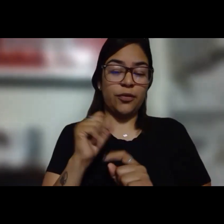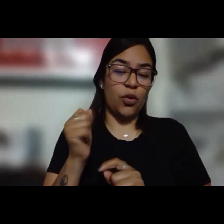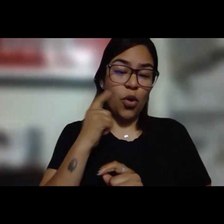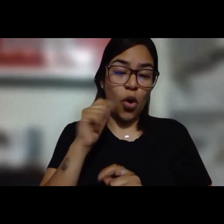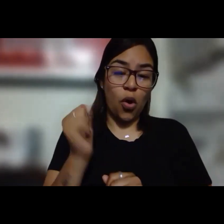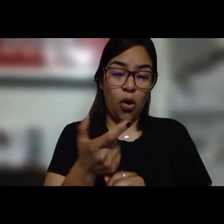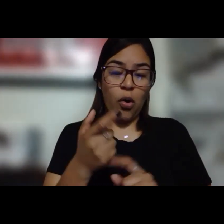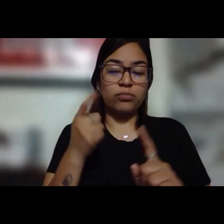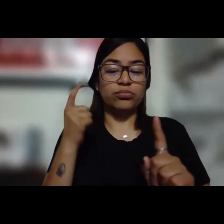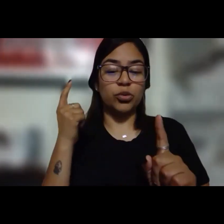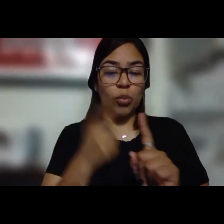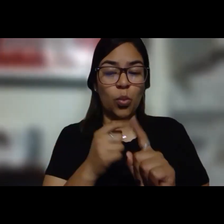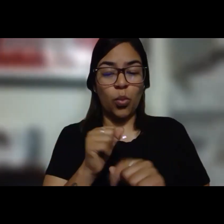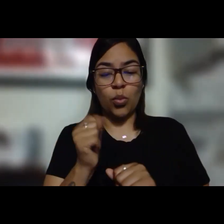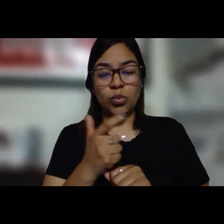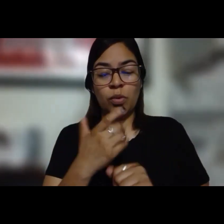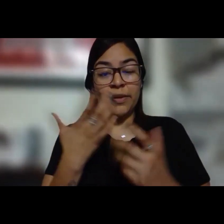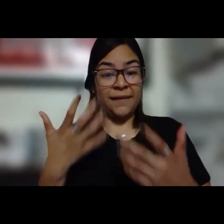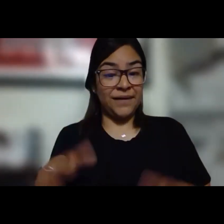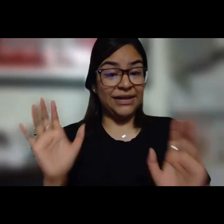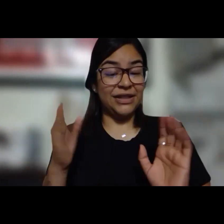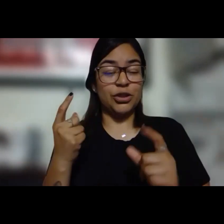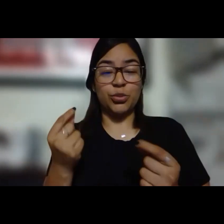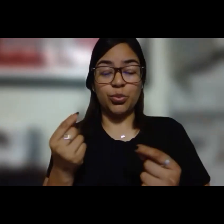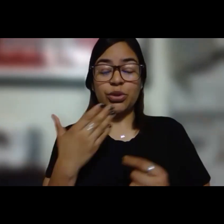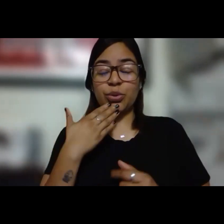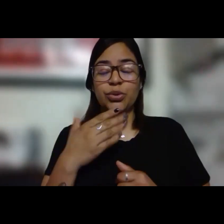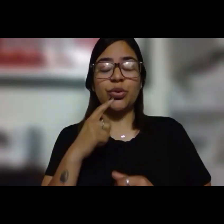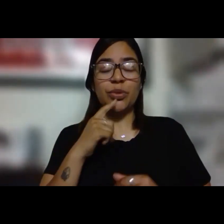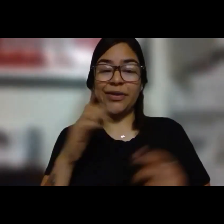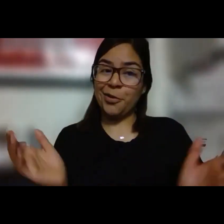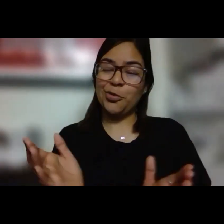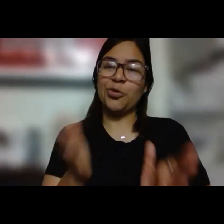that um that they've been accomplishing um so I do encourage uh just as a plug for everyone to